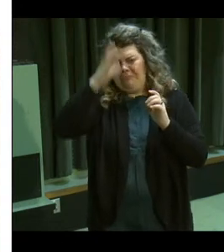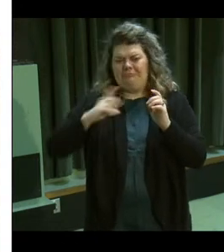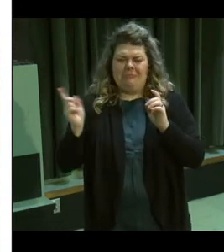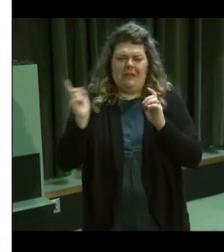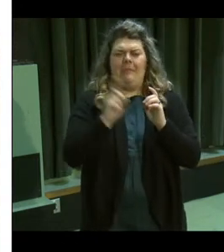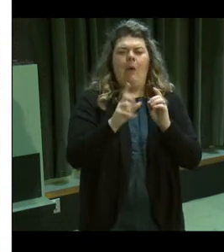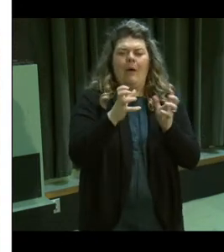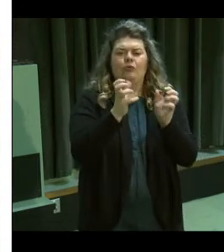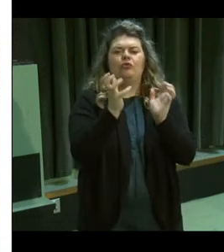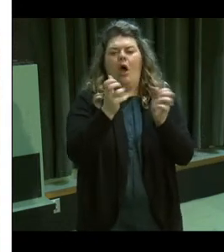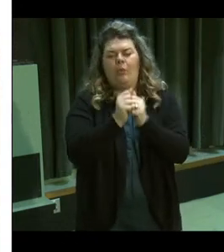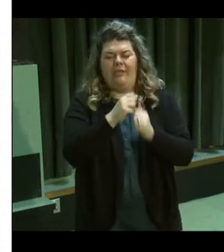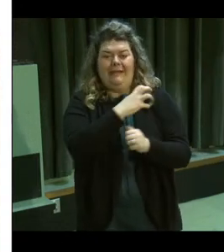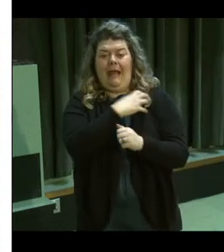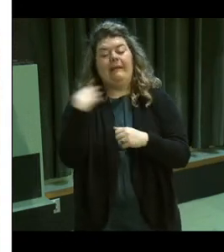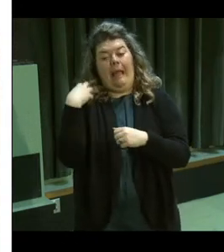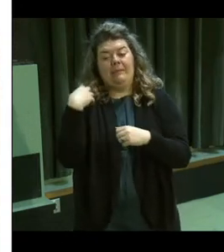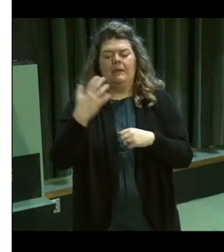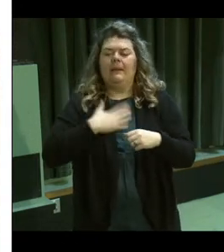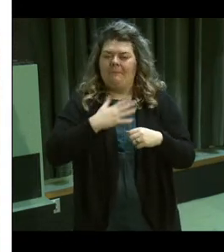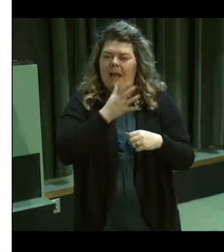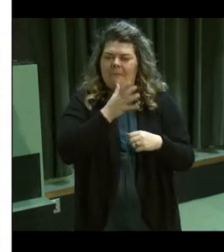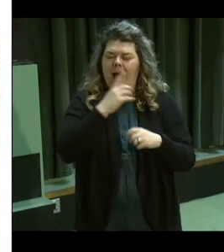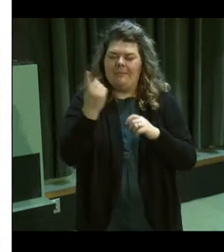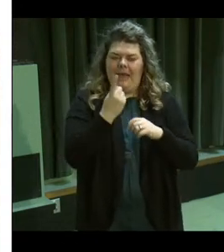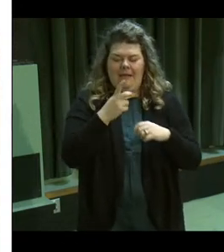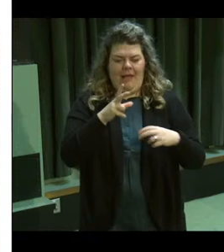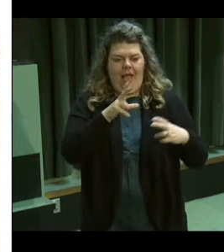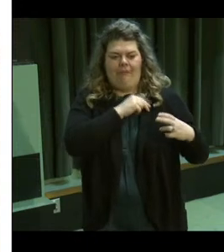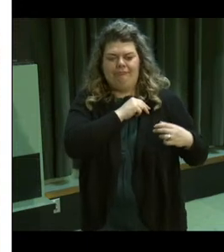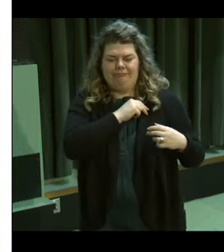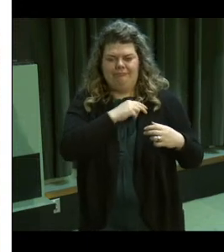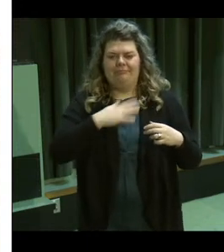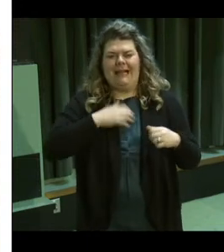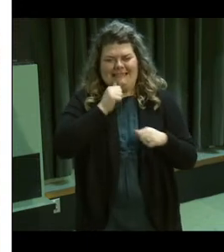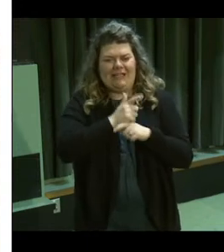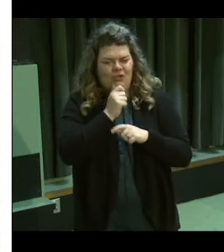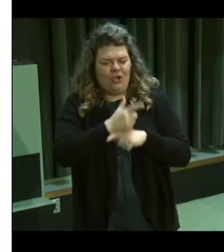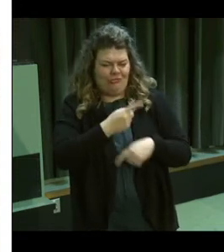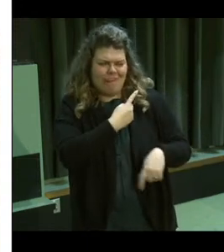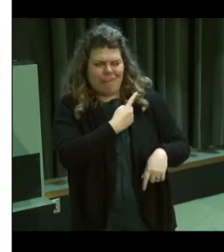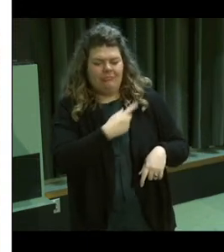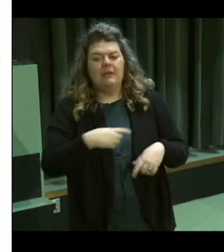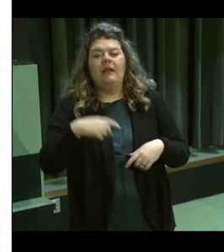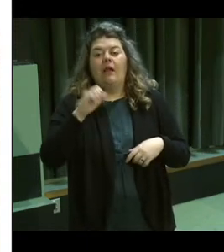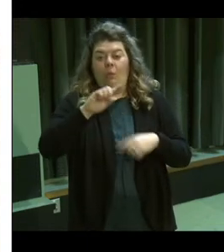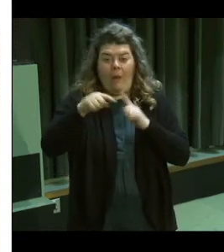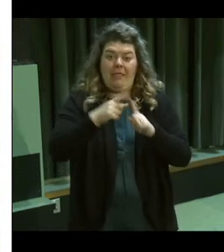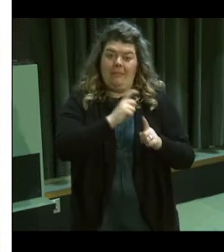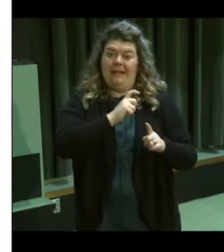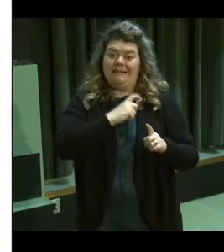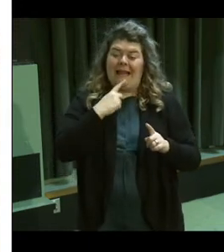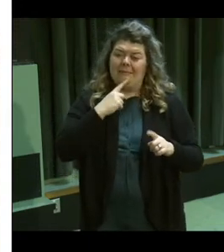thought it would be cute to, you know, make a little note and